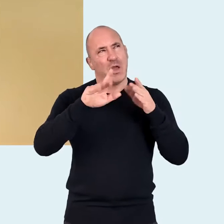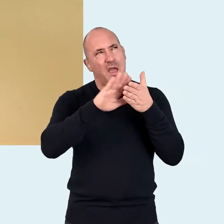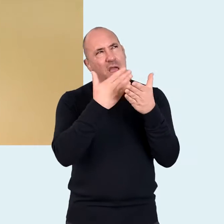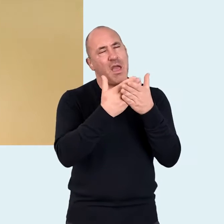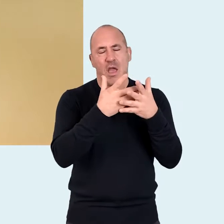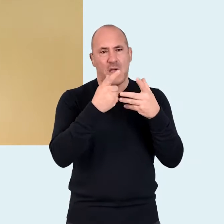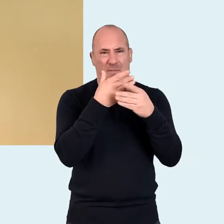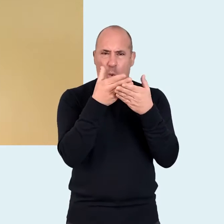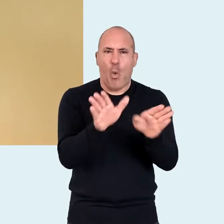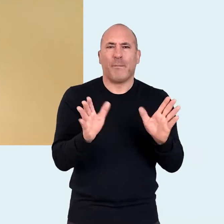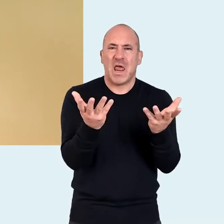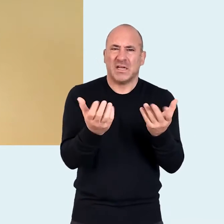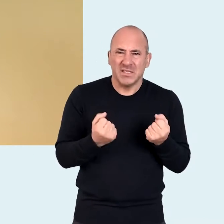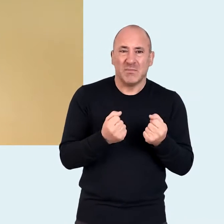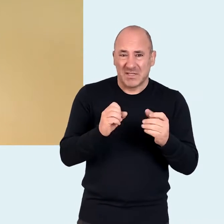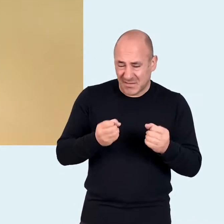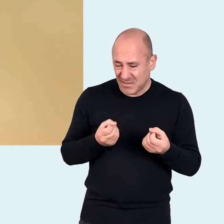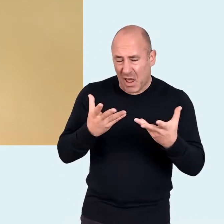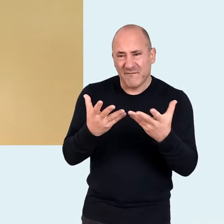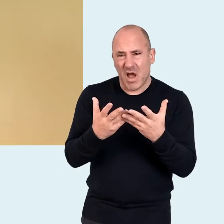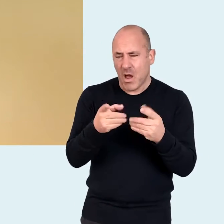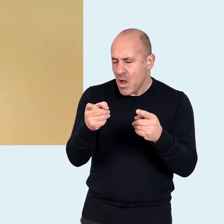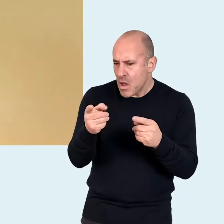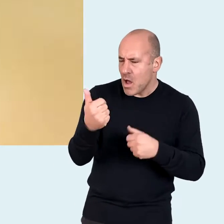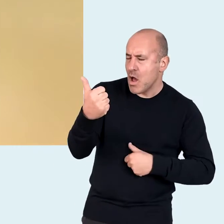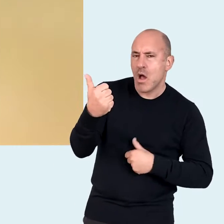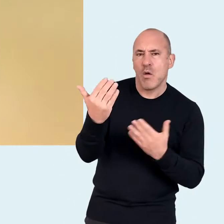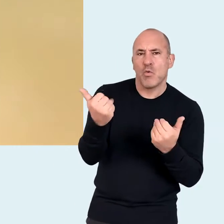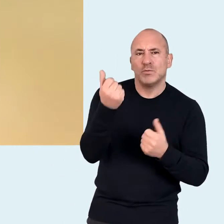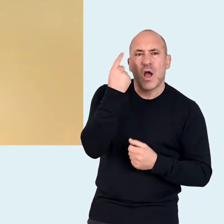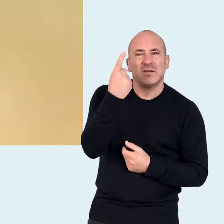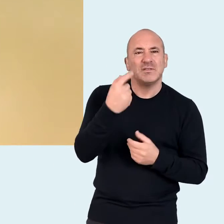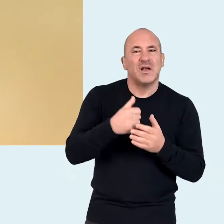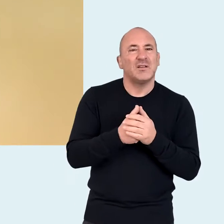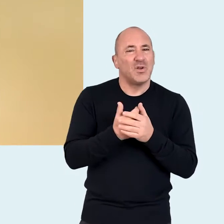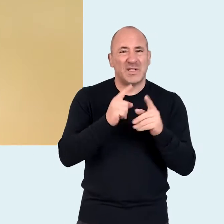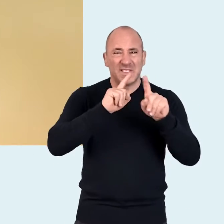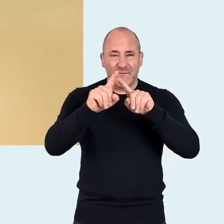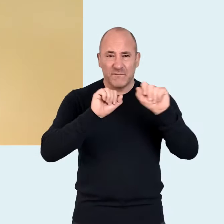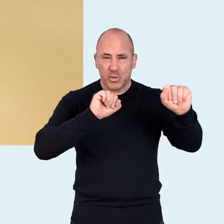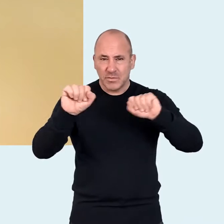the exercises that you're delivering and welcome those. So welcome different interpretations